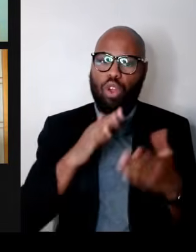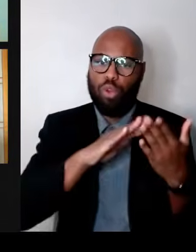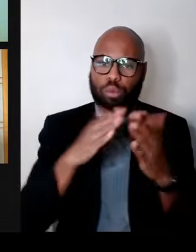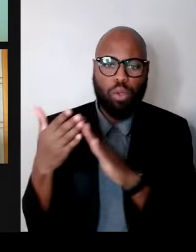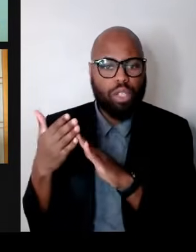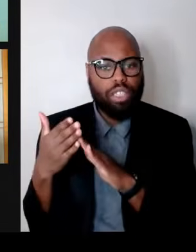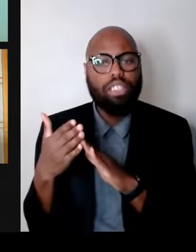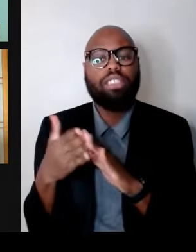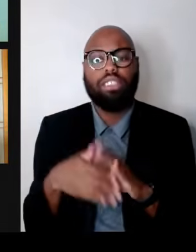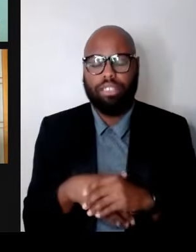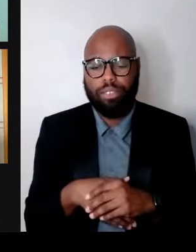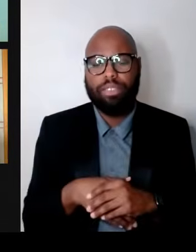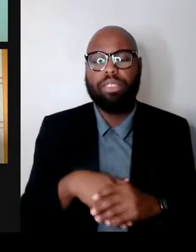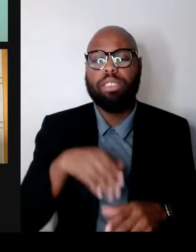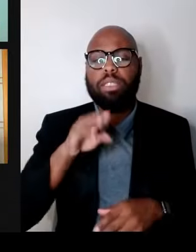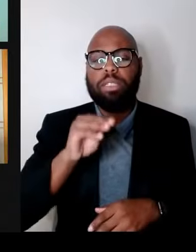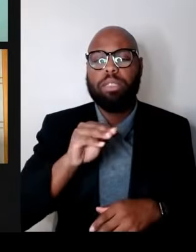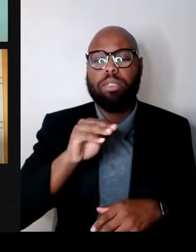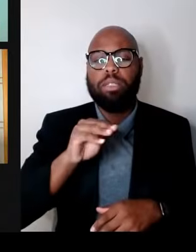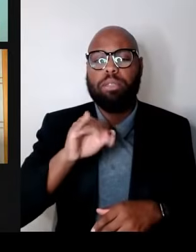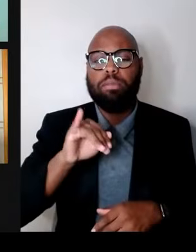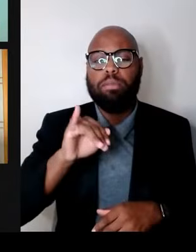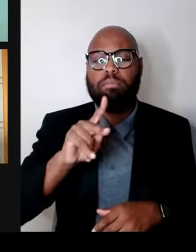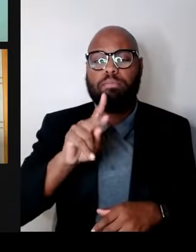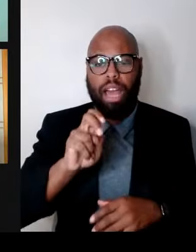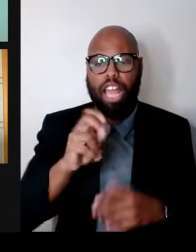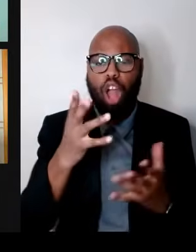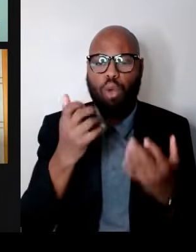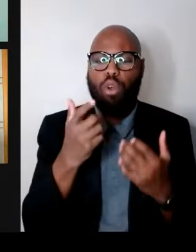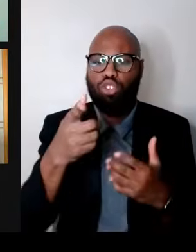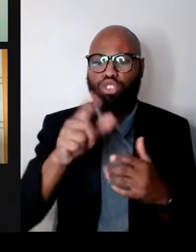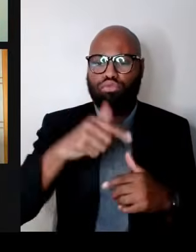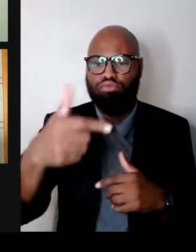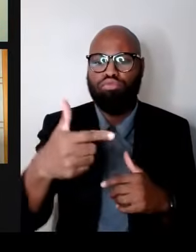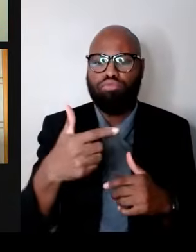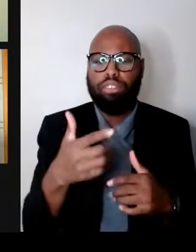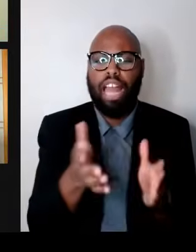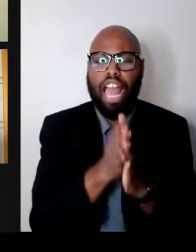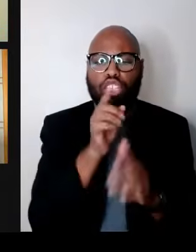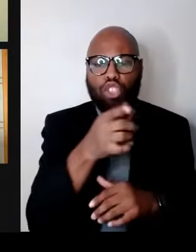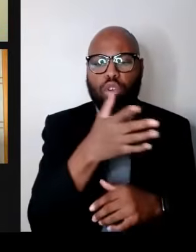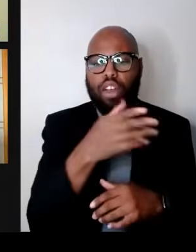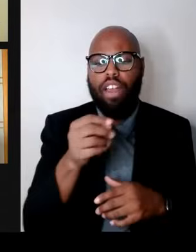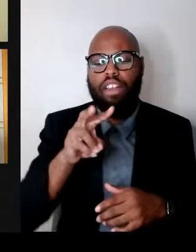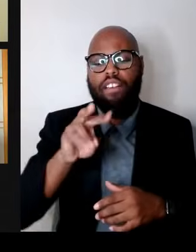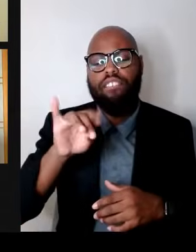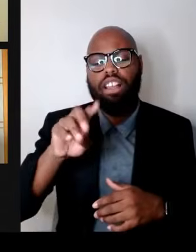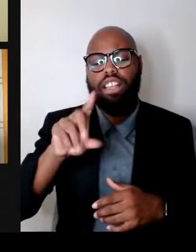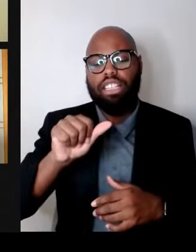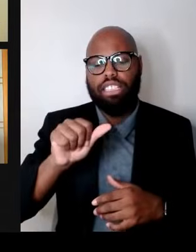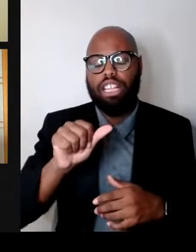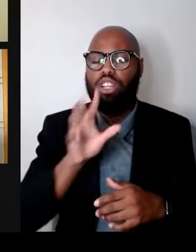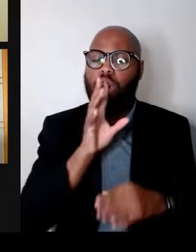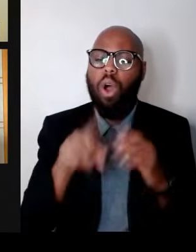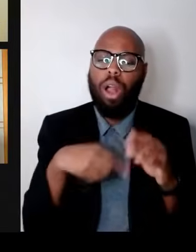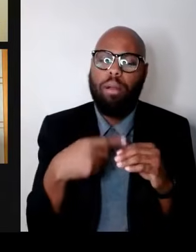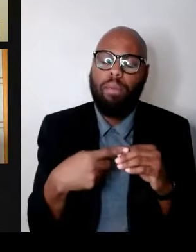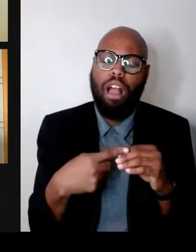Mike, I wanna bring you in and ask you and Melissa to talk for a moment about narrative violence,